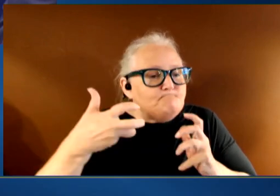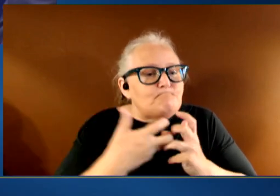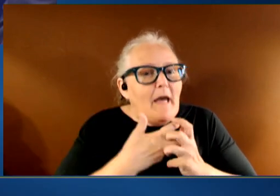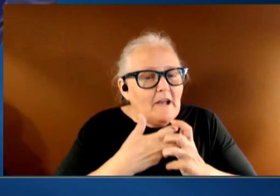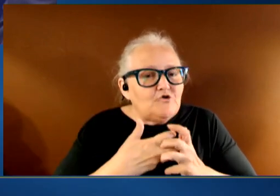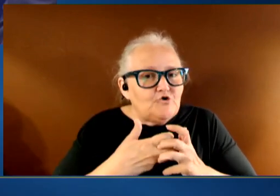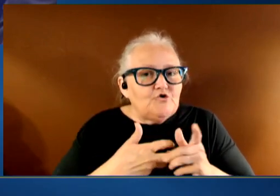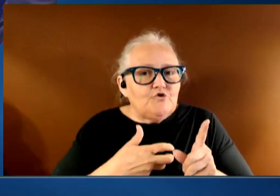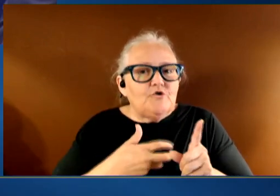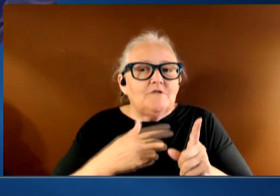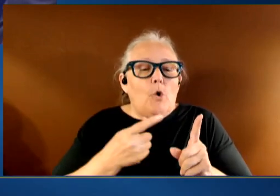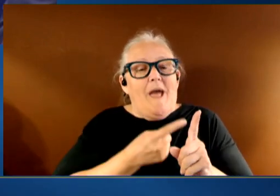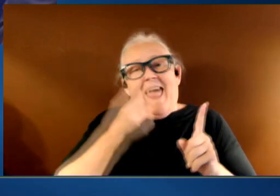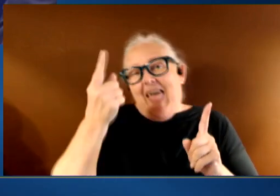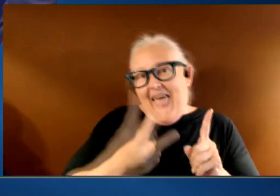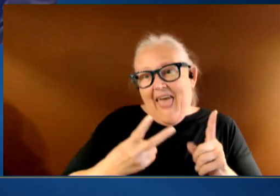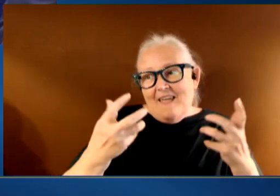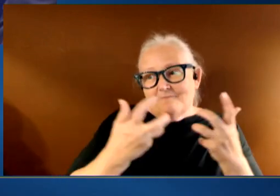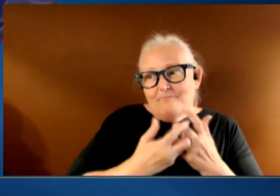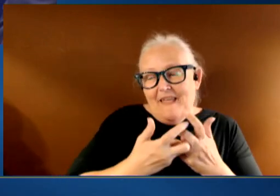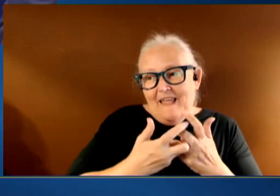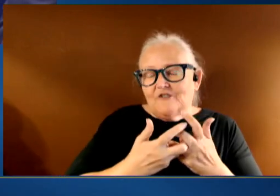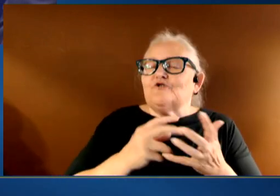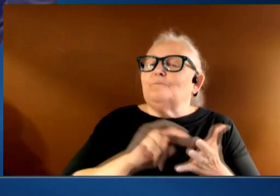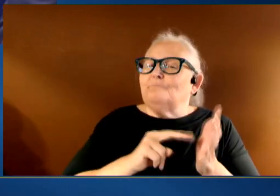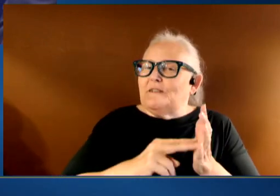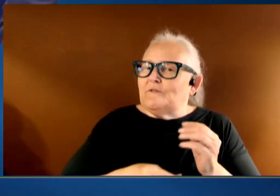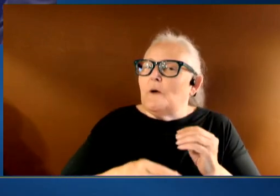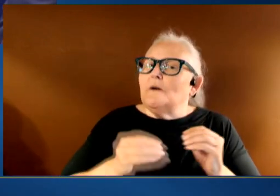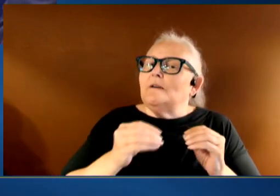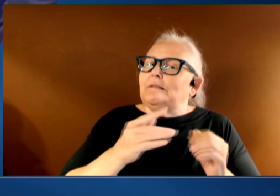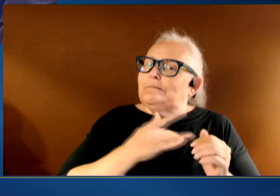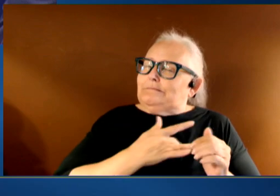higher risk for graft rejection, and there's a higher risk for graft-versus-host disease.